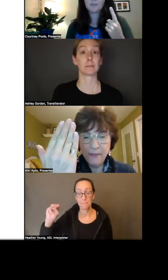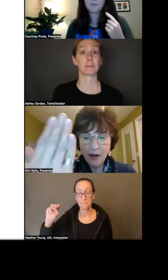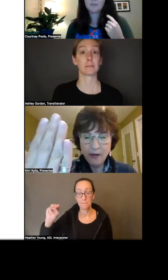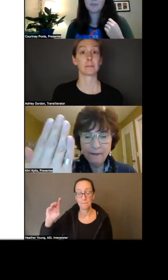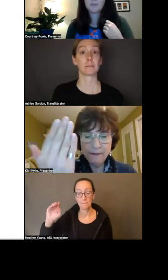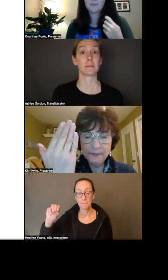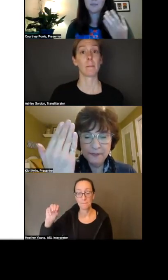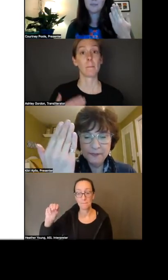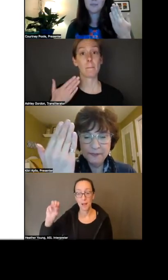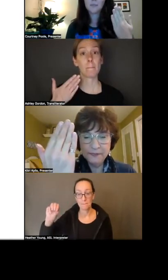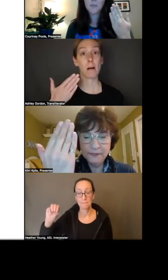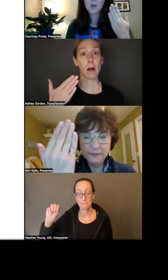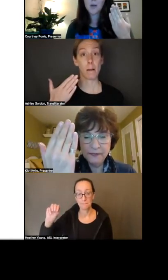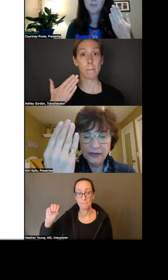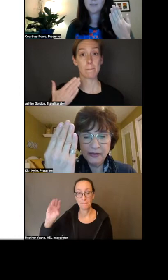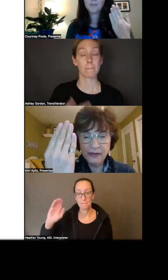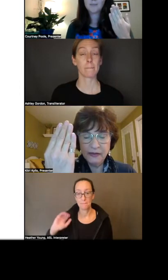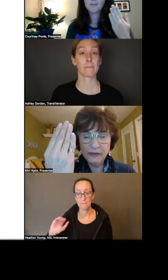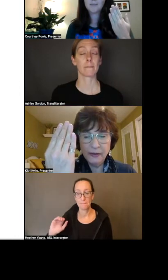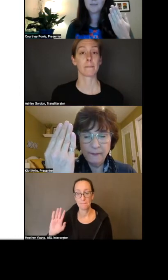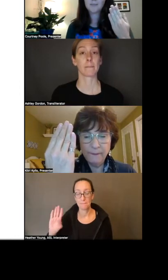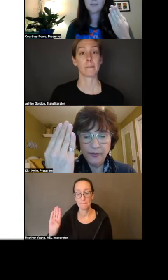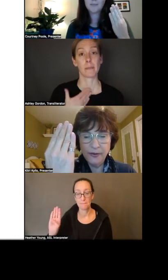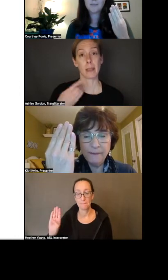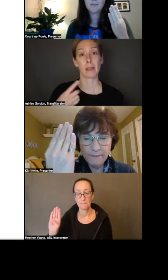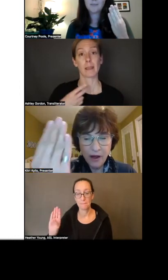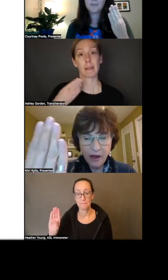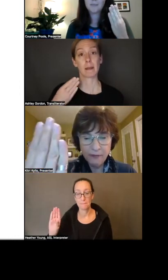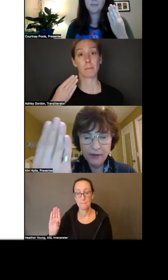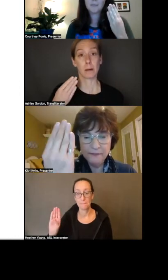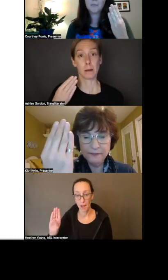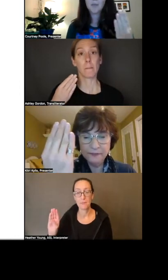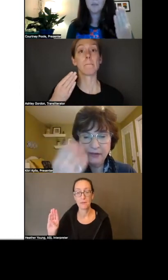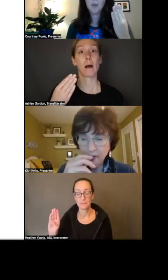Mom. And then B-Bob.